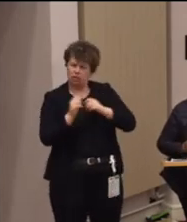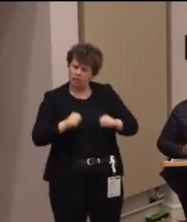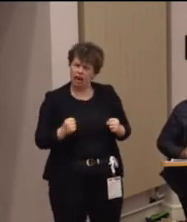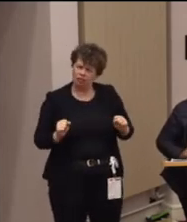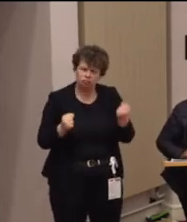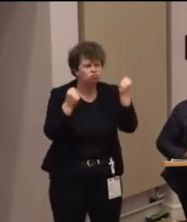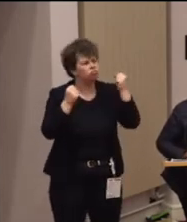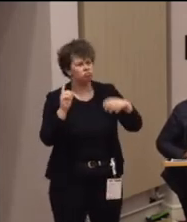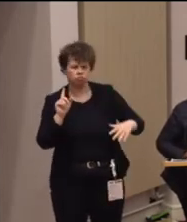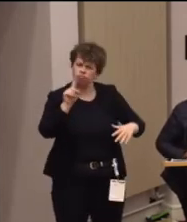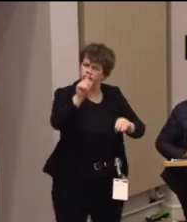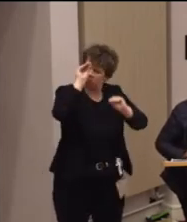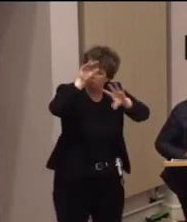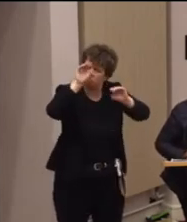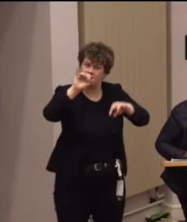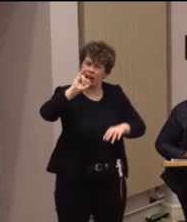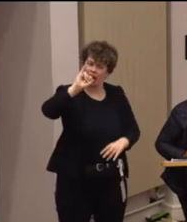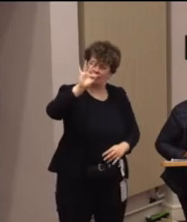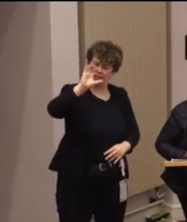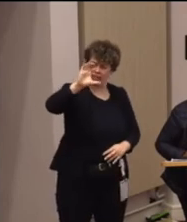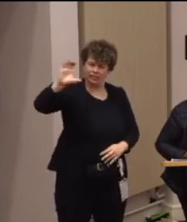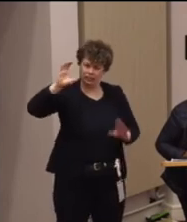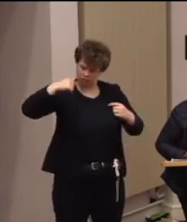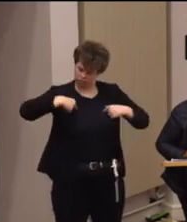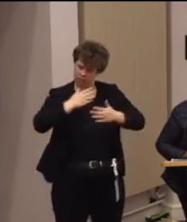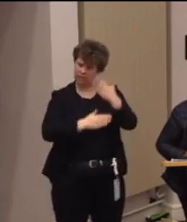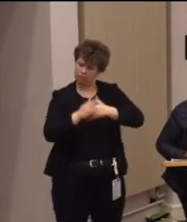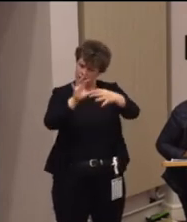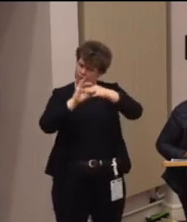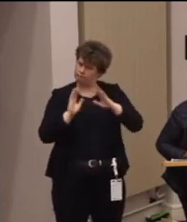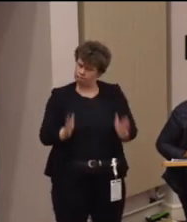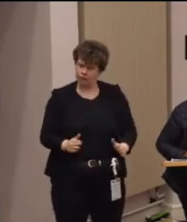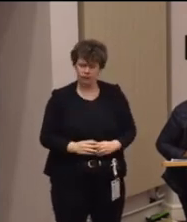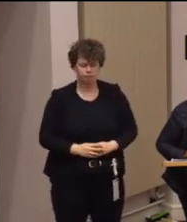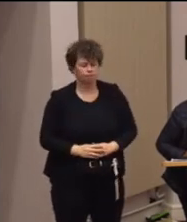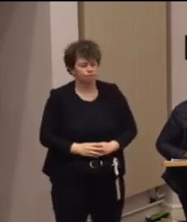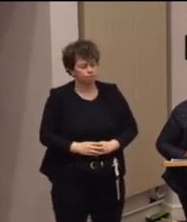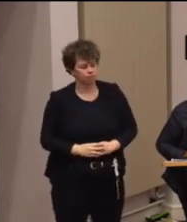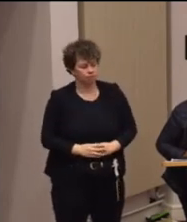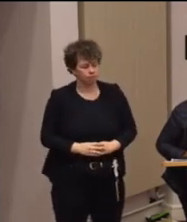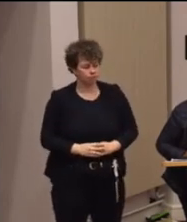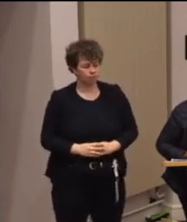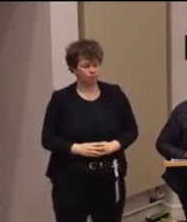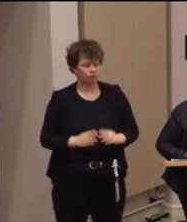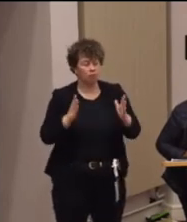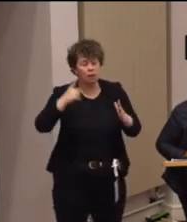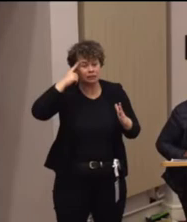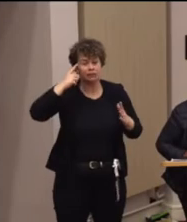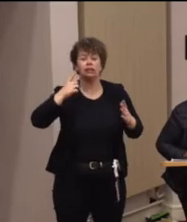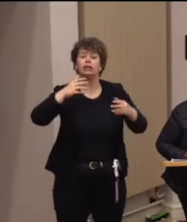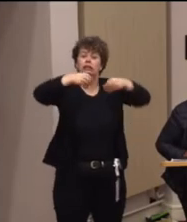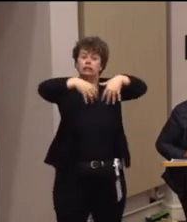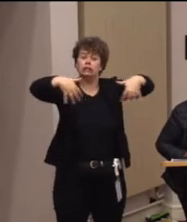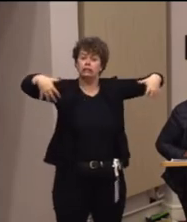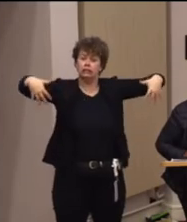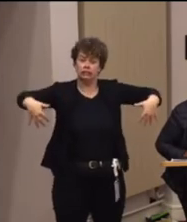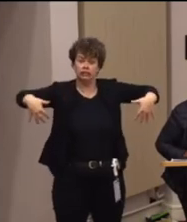We are recommending our stakeholders to take a system wide approach to transform the working